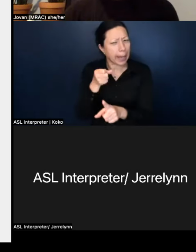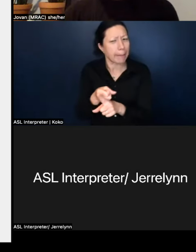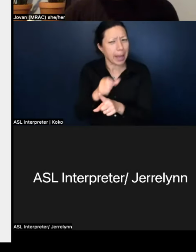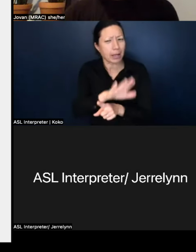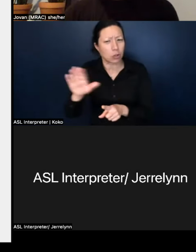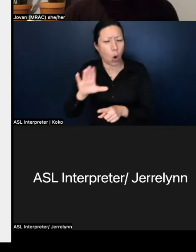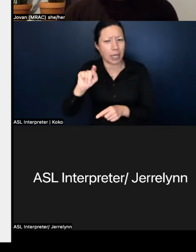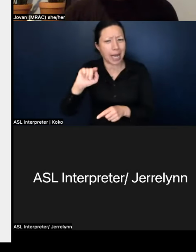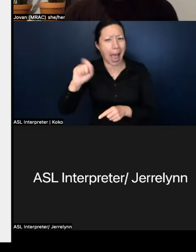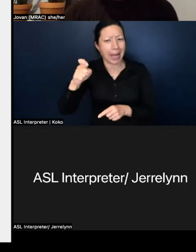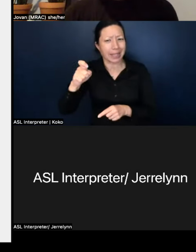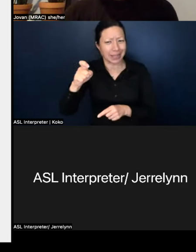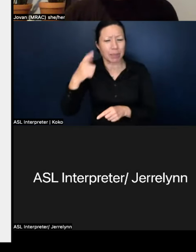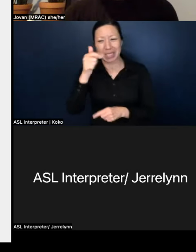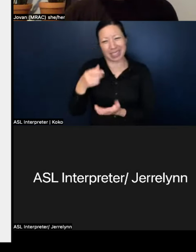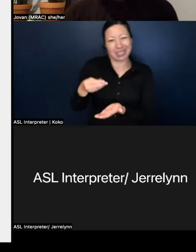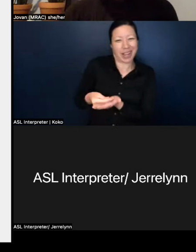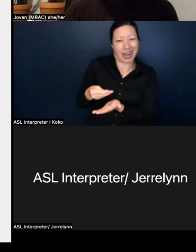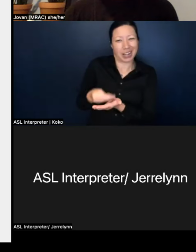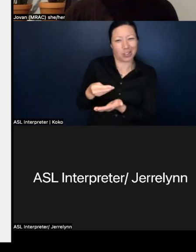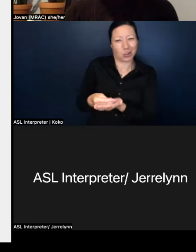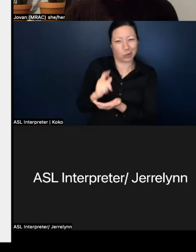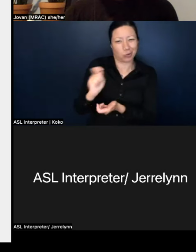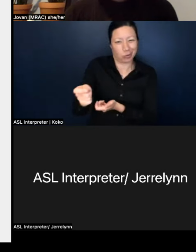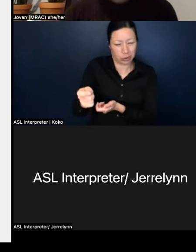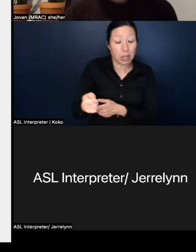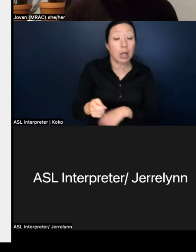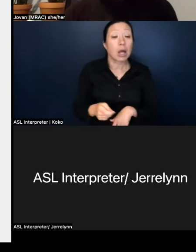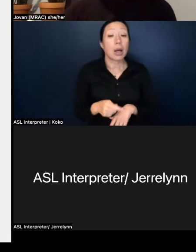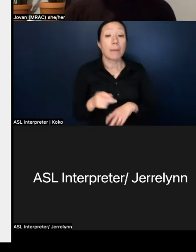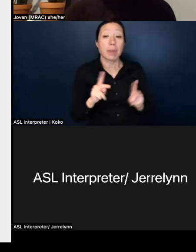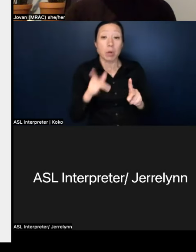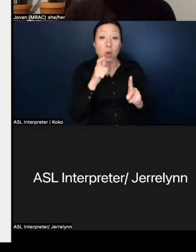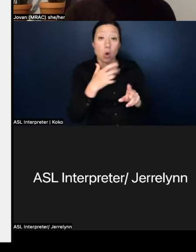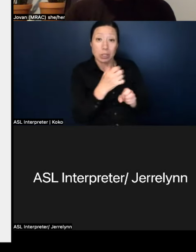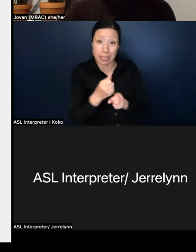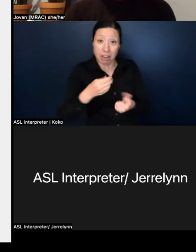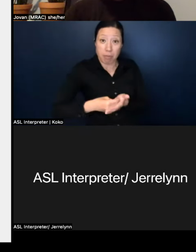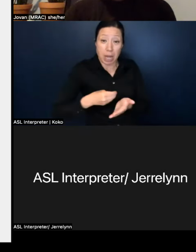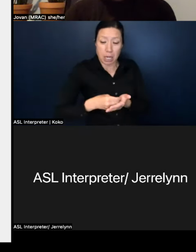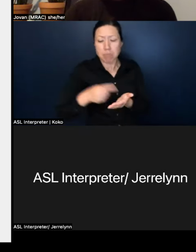but awardees will have the opportunity to decide how they want to receive that financial award.